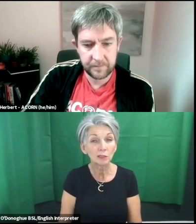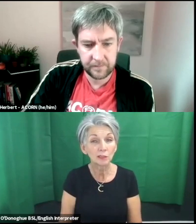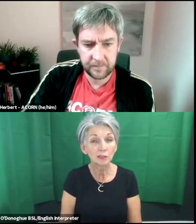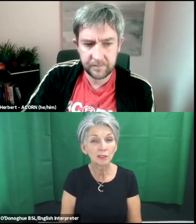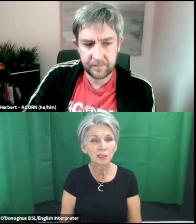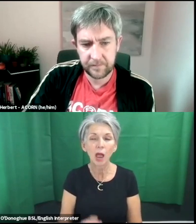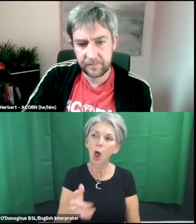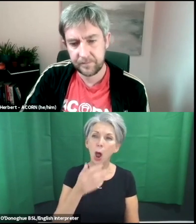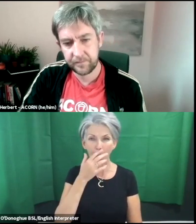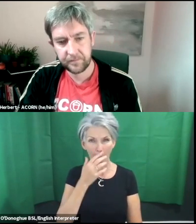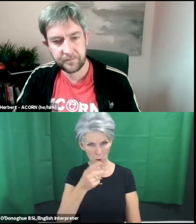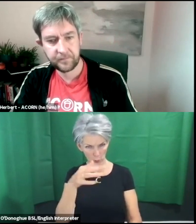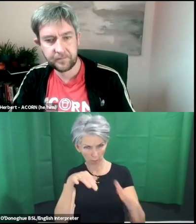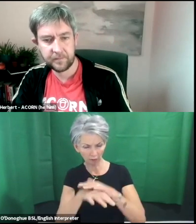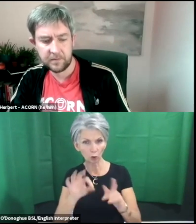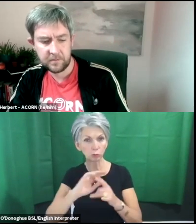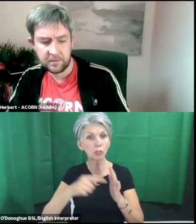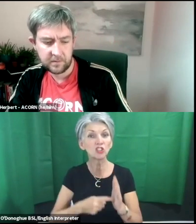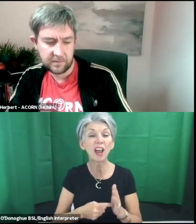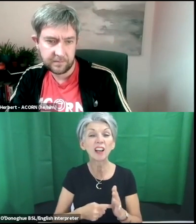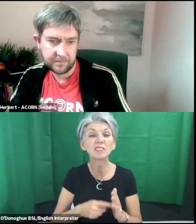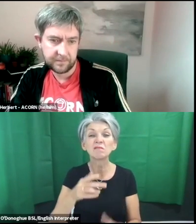that, oh, you come in for a project, next time we'll have someone else.